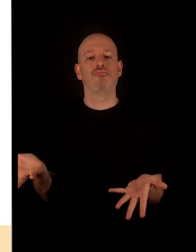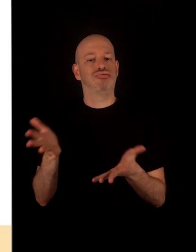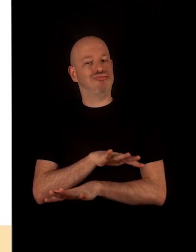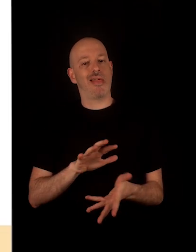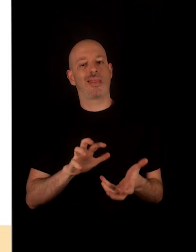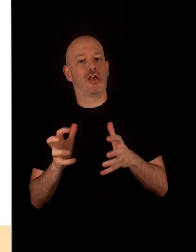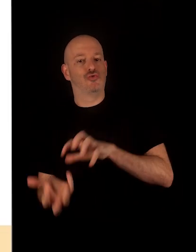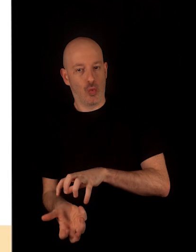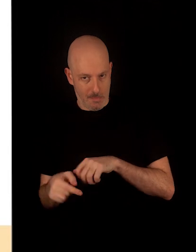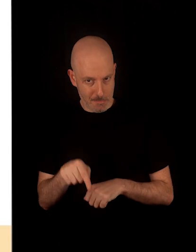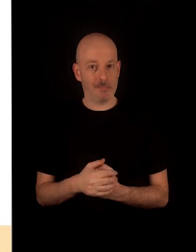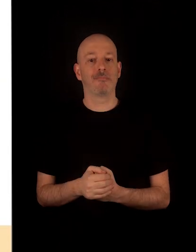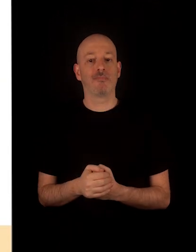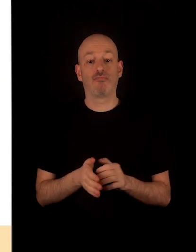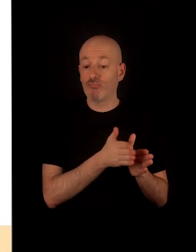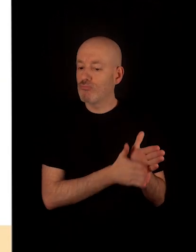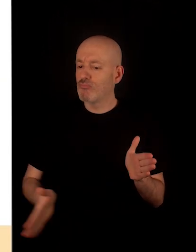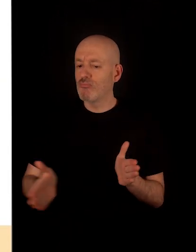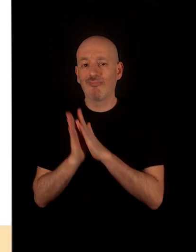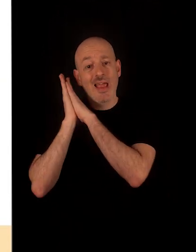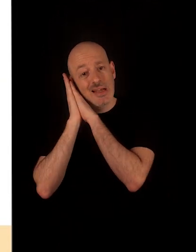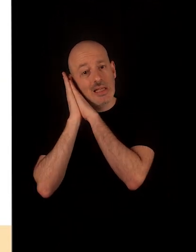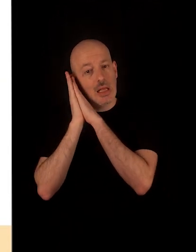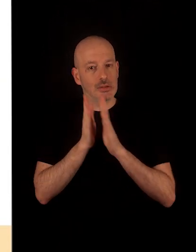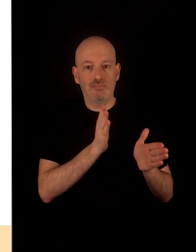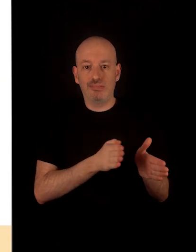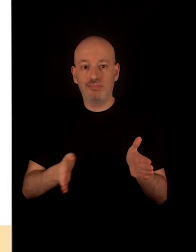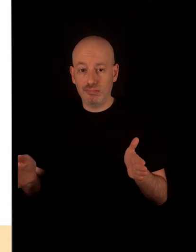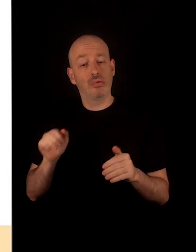and must be finished by the 7th of June 2027.